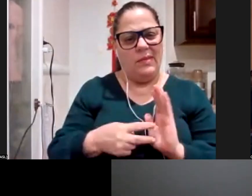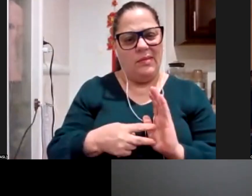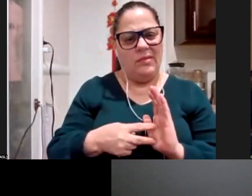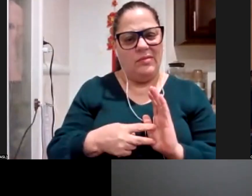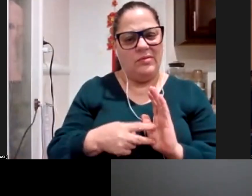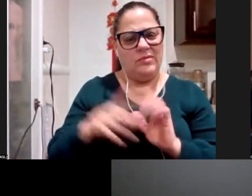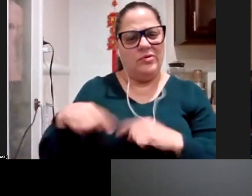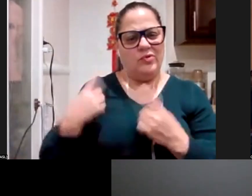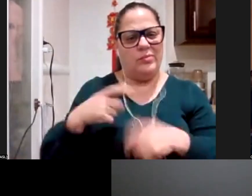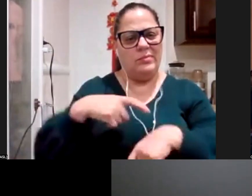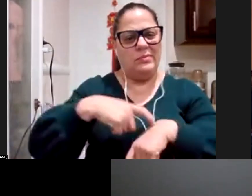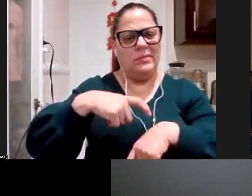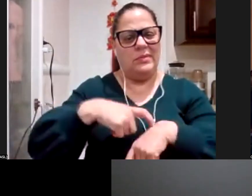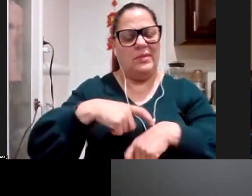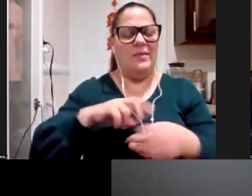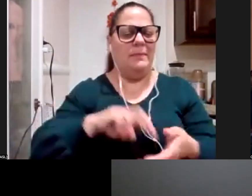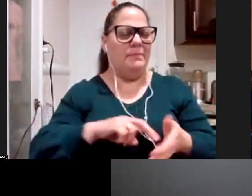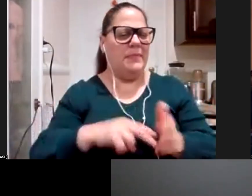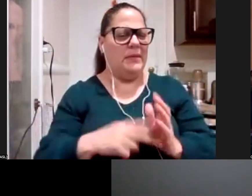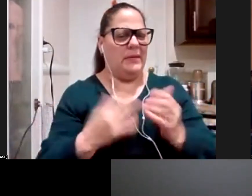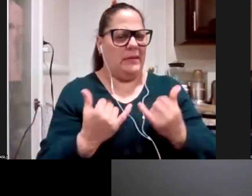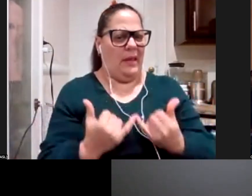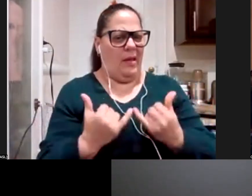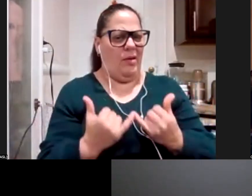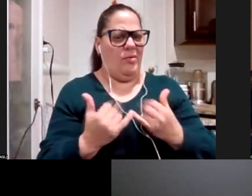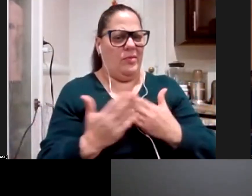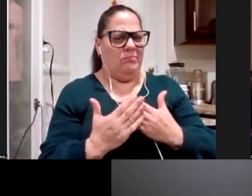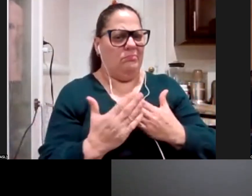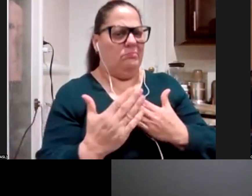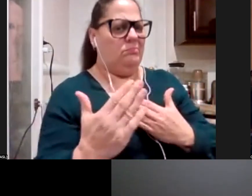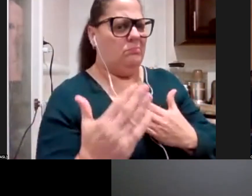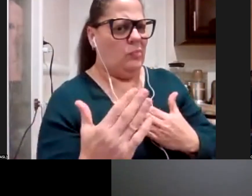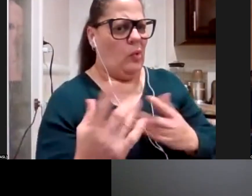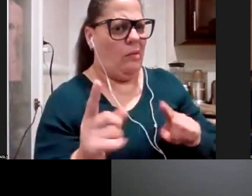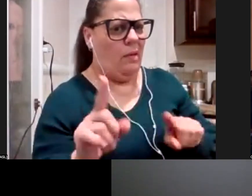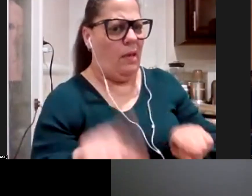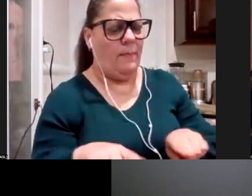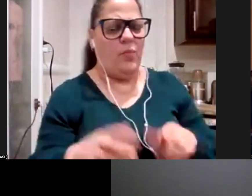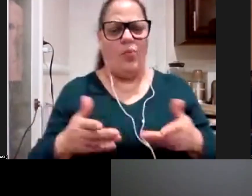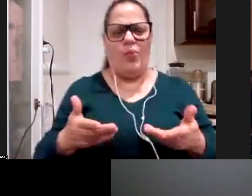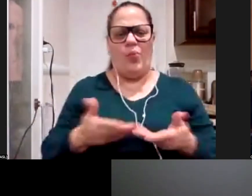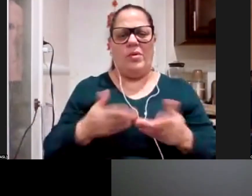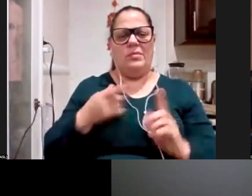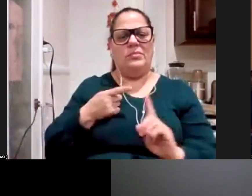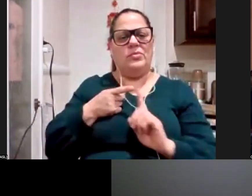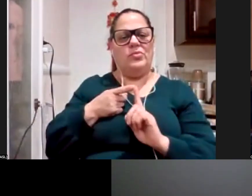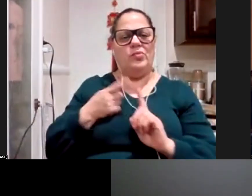for us now and what will it mean for us going forward. That's a goal for us and and we hope